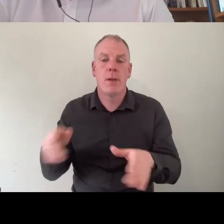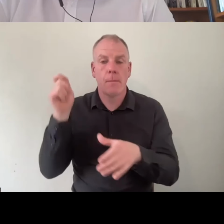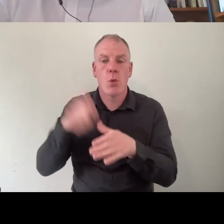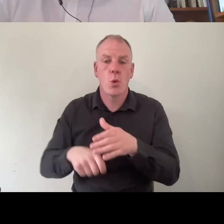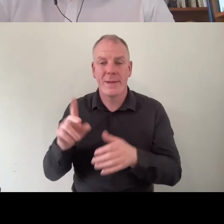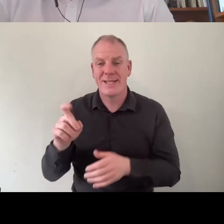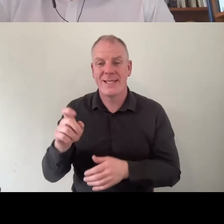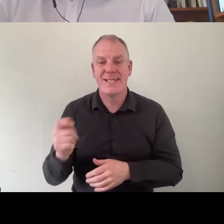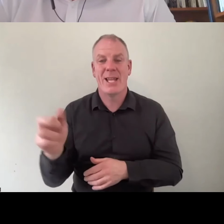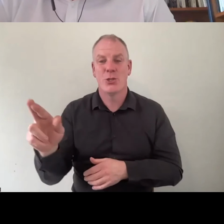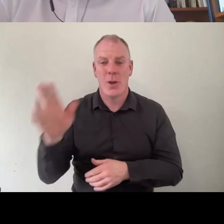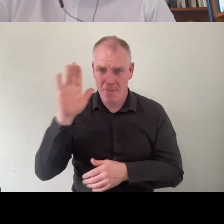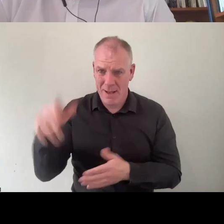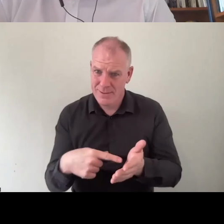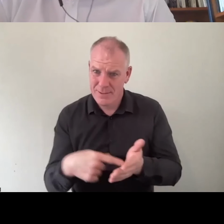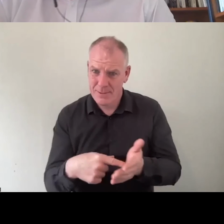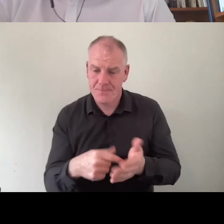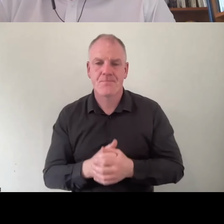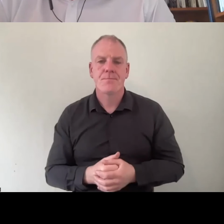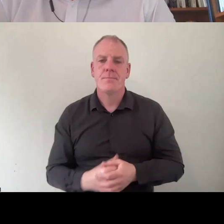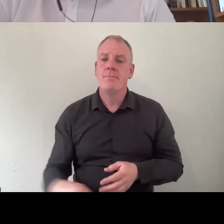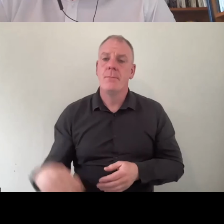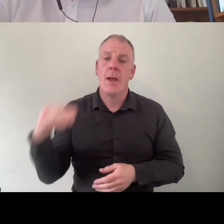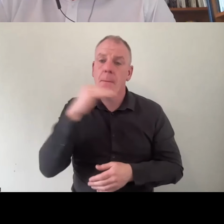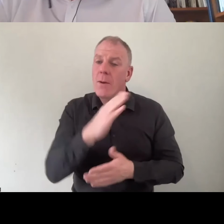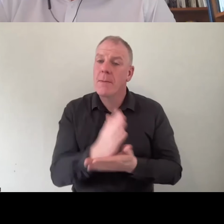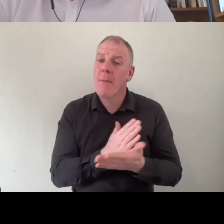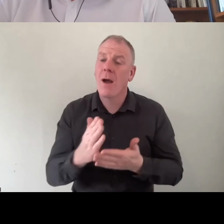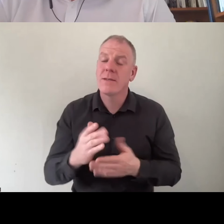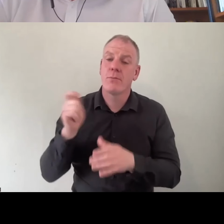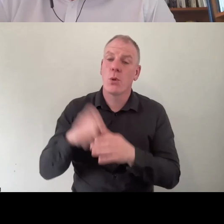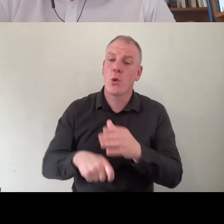So, it's really important that as part of the procurement process,